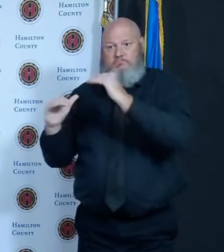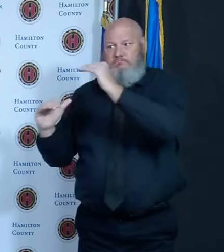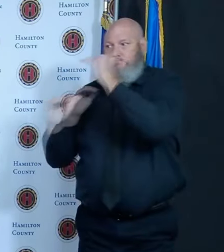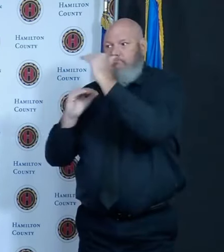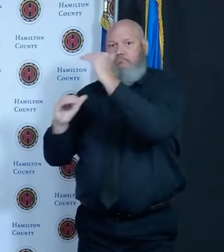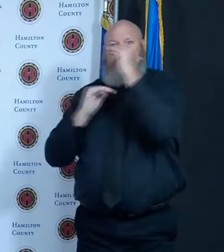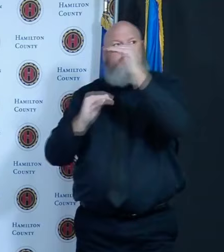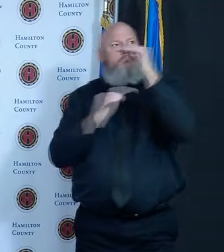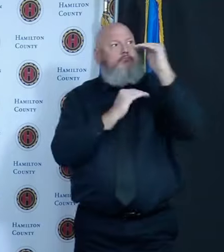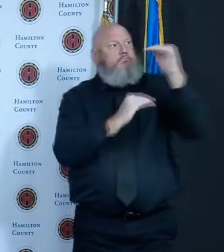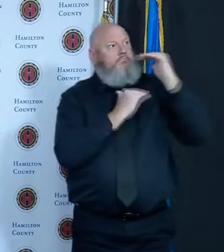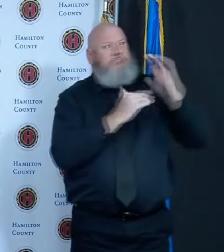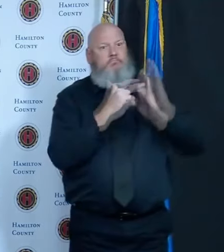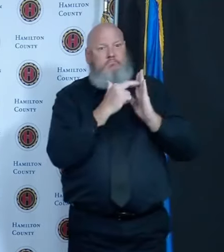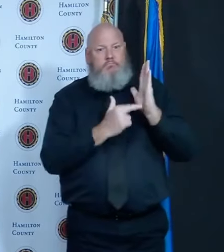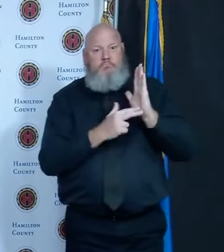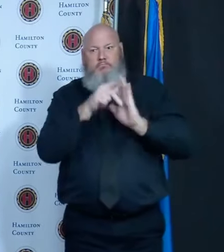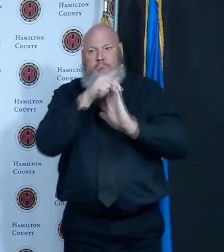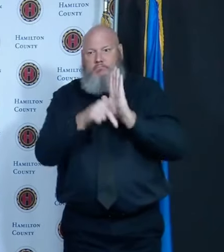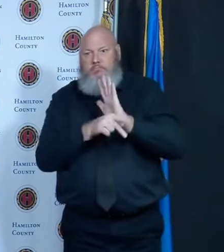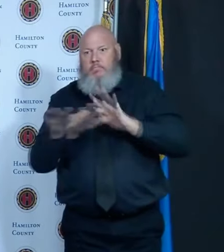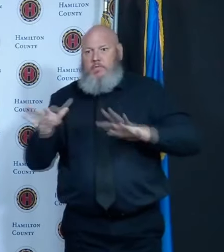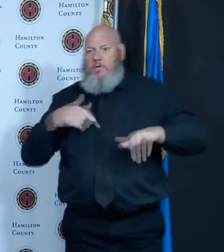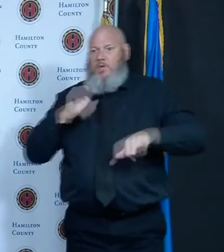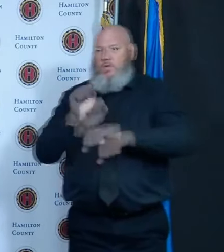that we're doing at the chamber to make sure that we're being and helping to